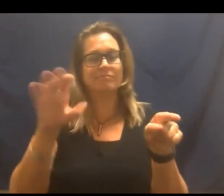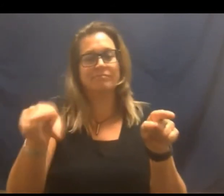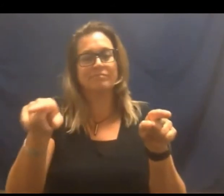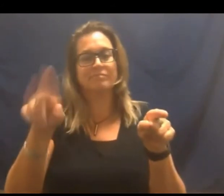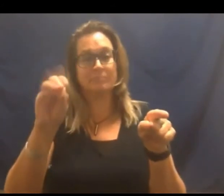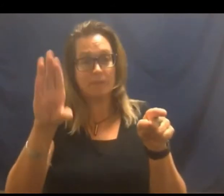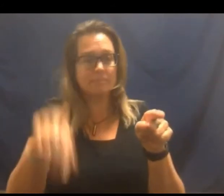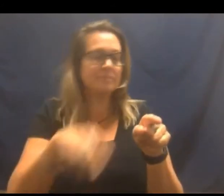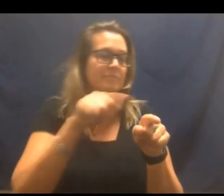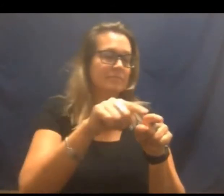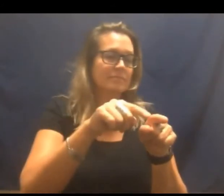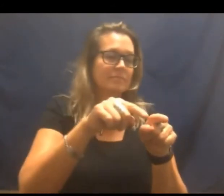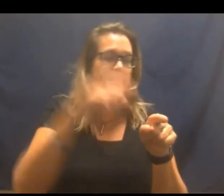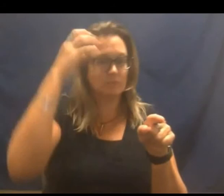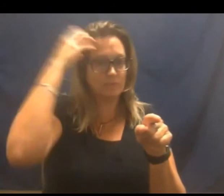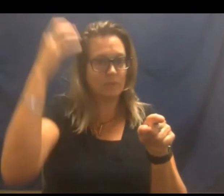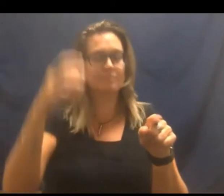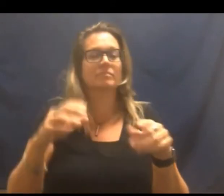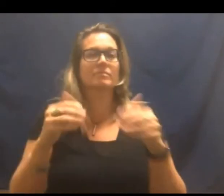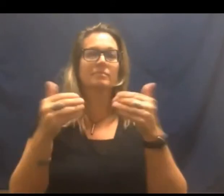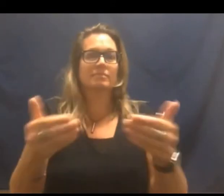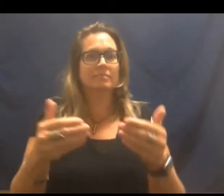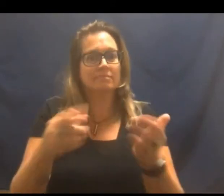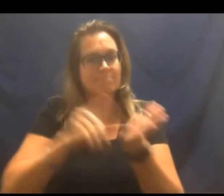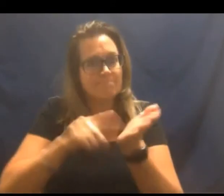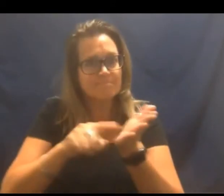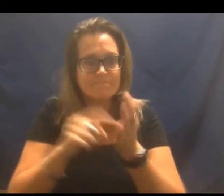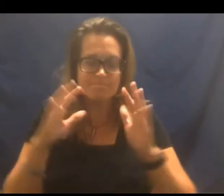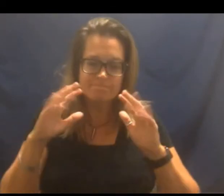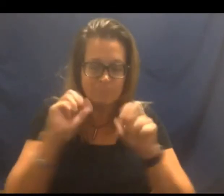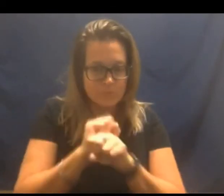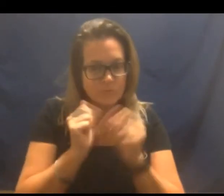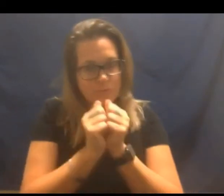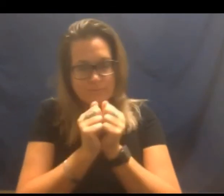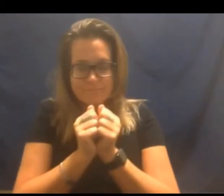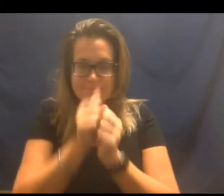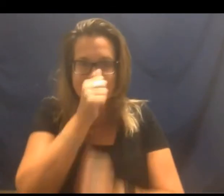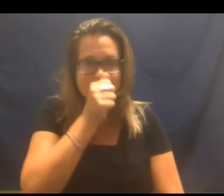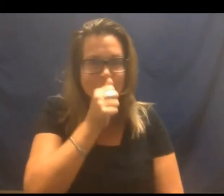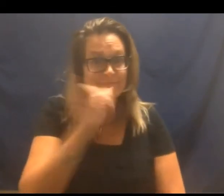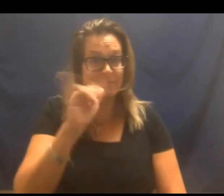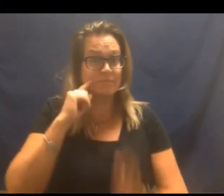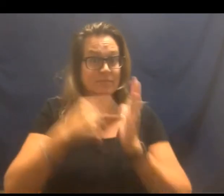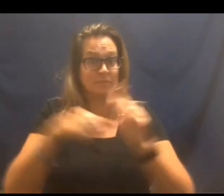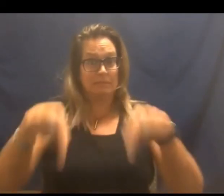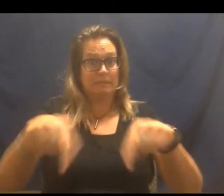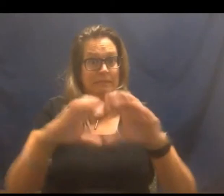Bob Johnson and Stokoe, he helped them finally get along, work together, and